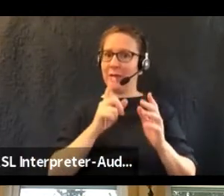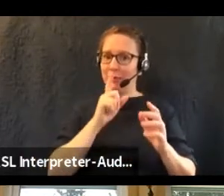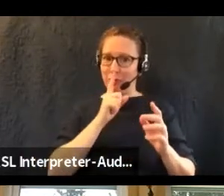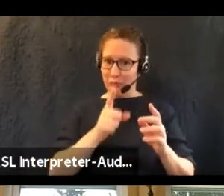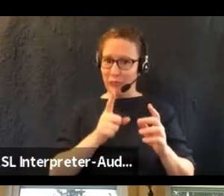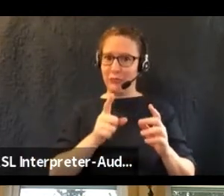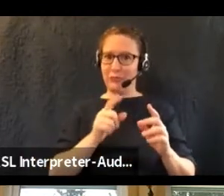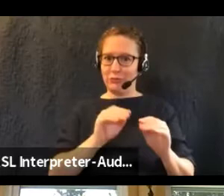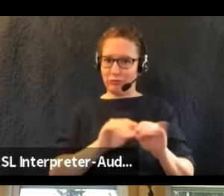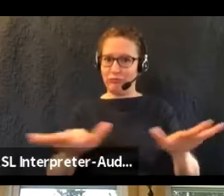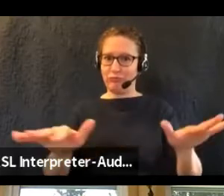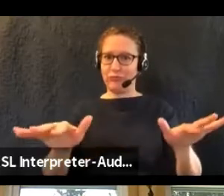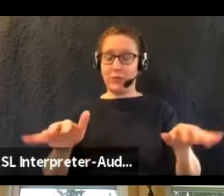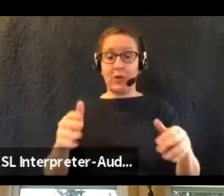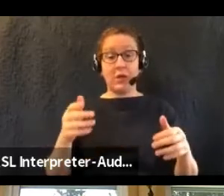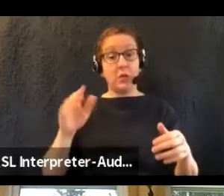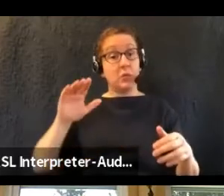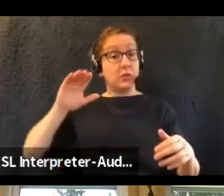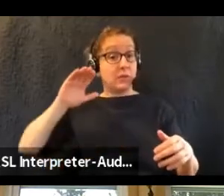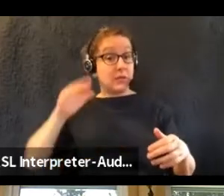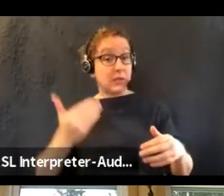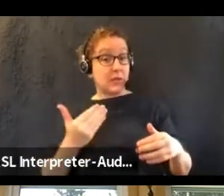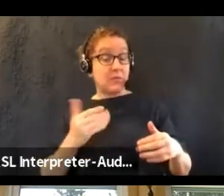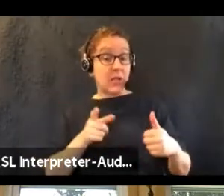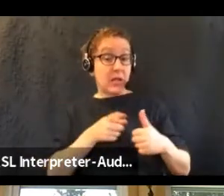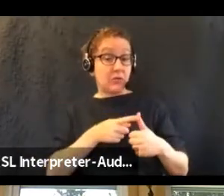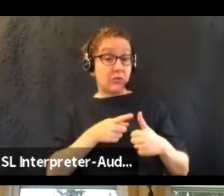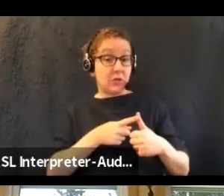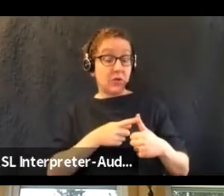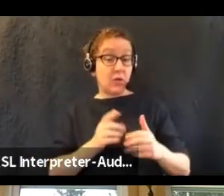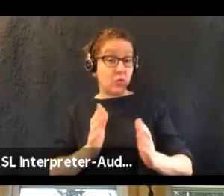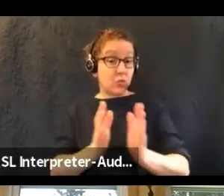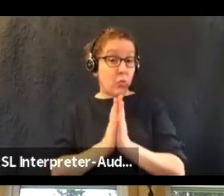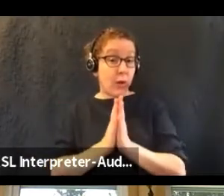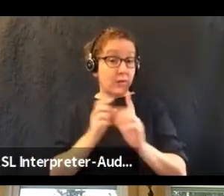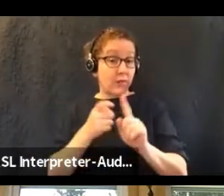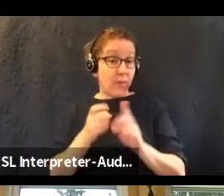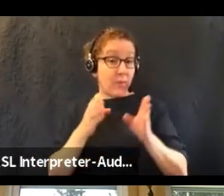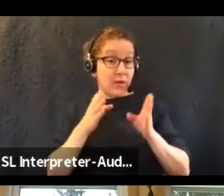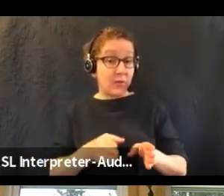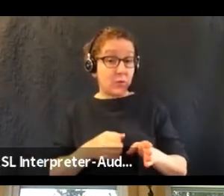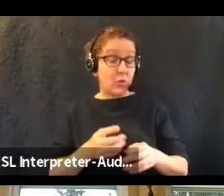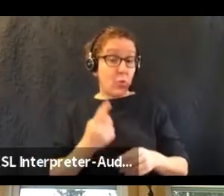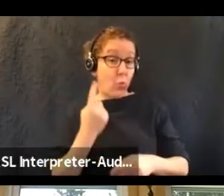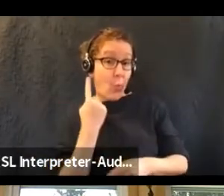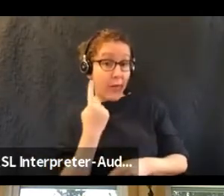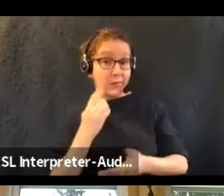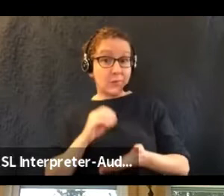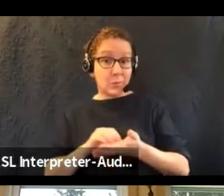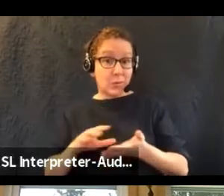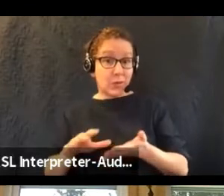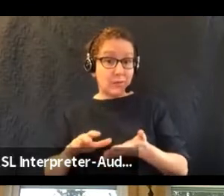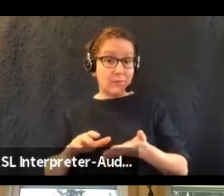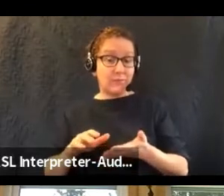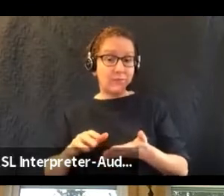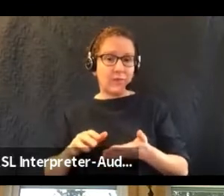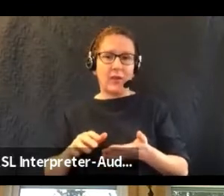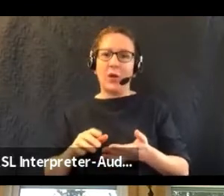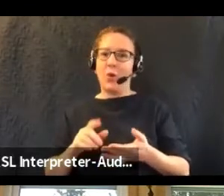that what might be initially a request from an individual student, has broader applicability.